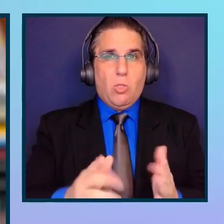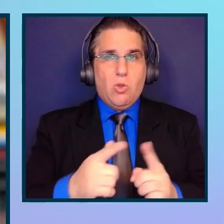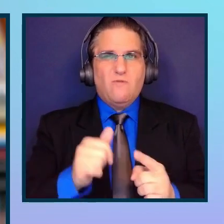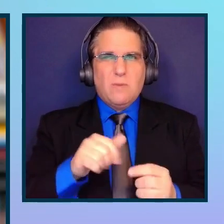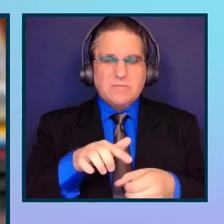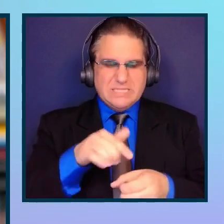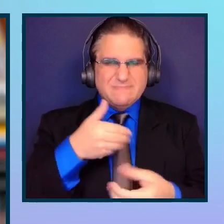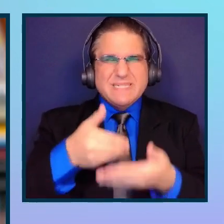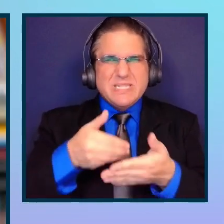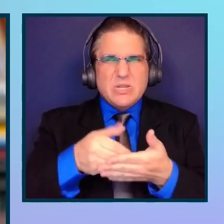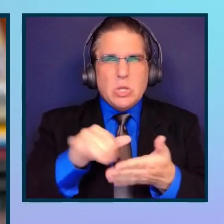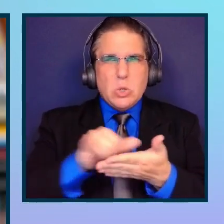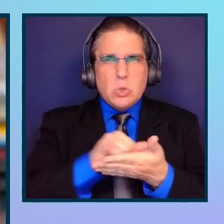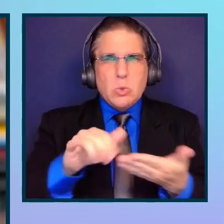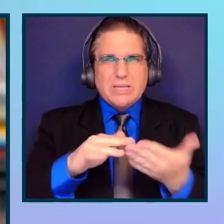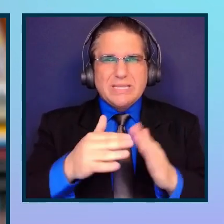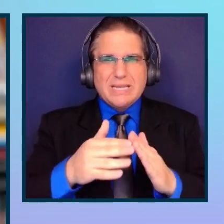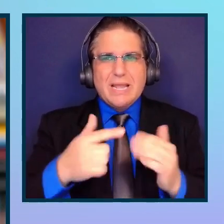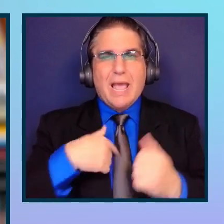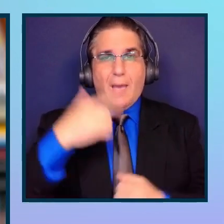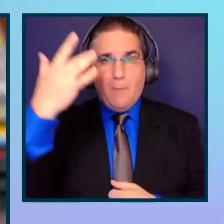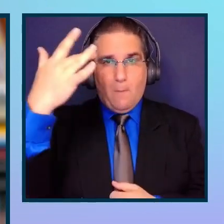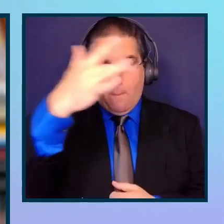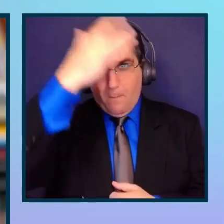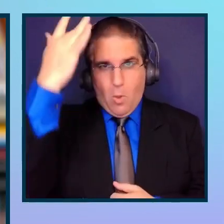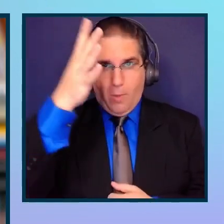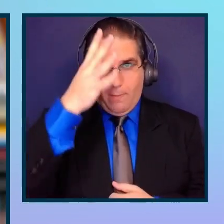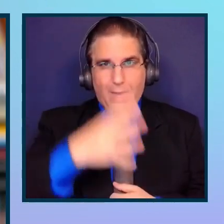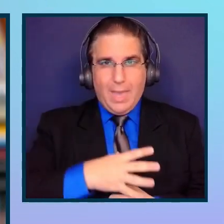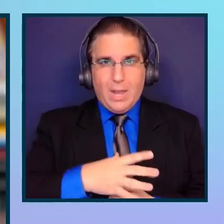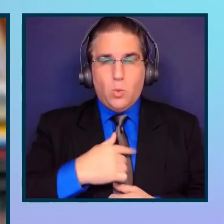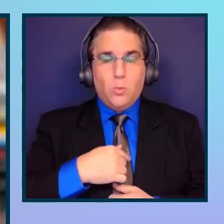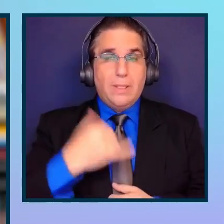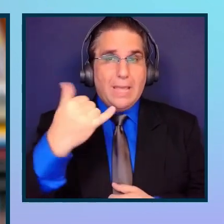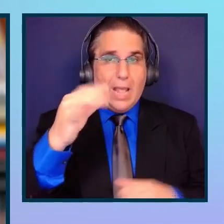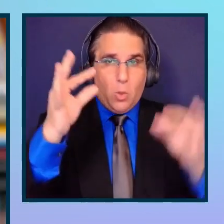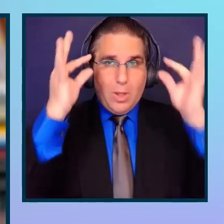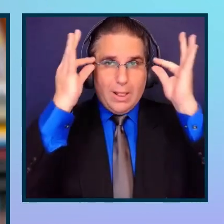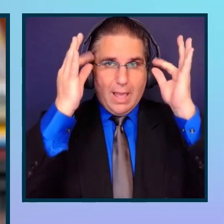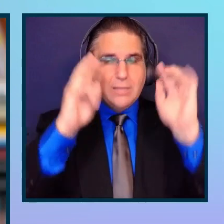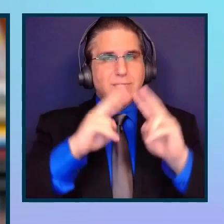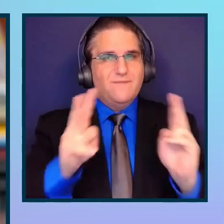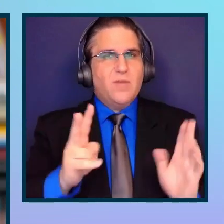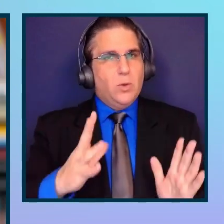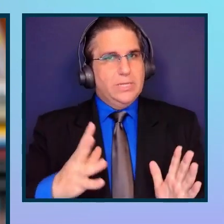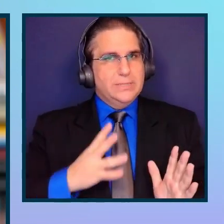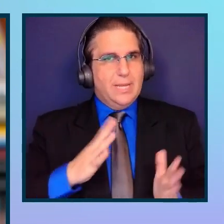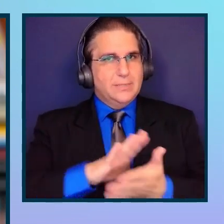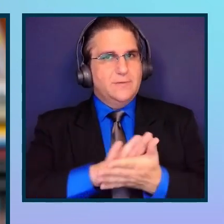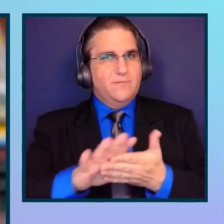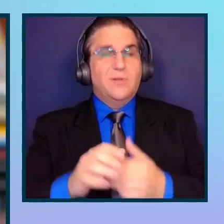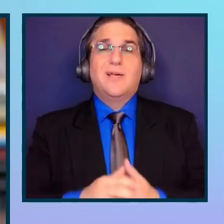I'm the bald guy with tasteful but yellow glasses, and I'm here with my friend, Liz Jackson.